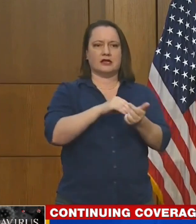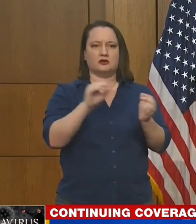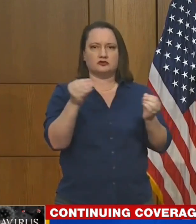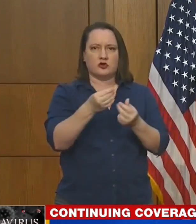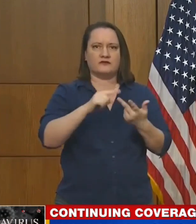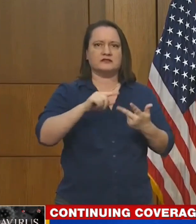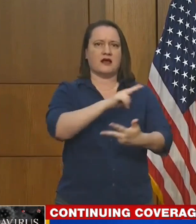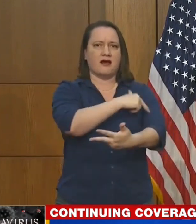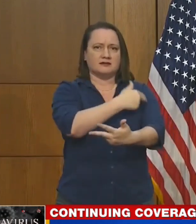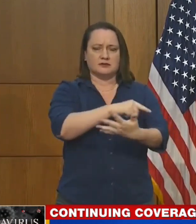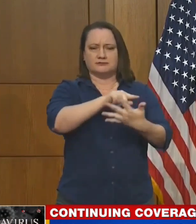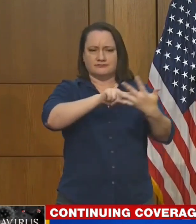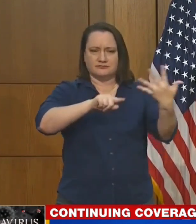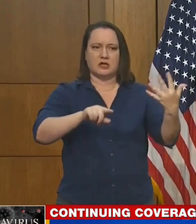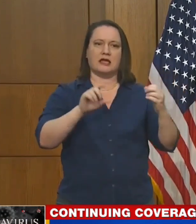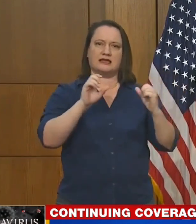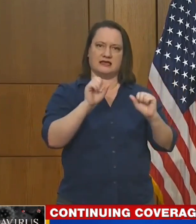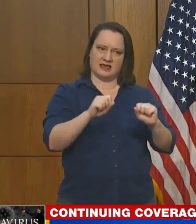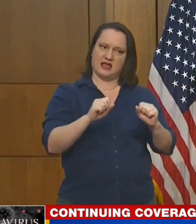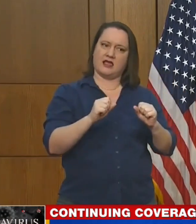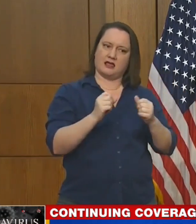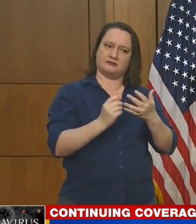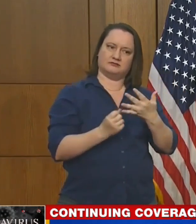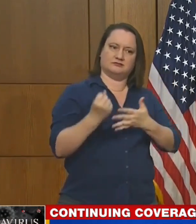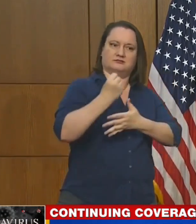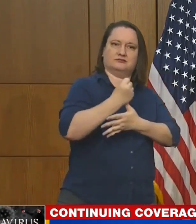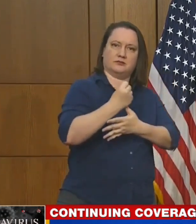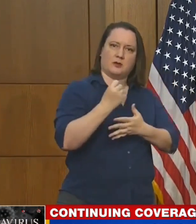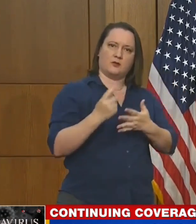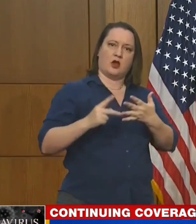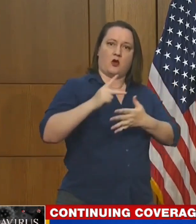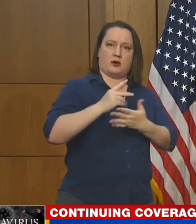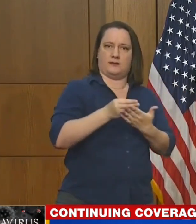HEALTH CLINICS DOCTORS OFFICES HOSPITALS AND OTHER PROVIDERS